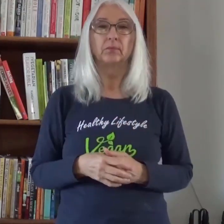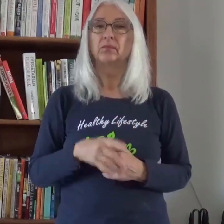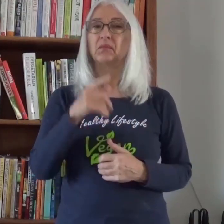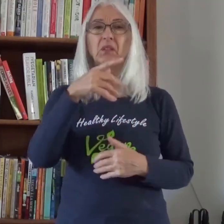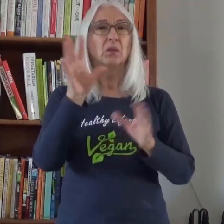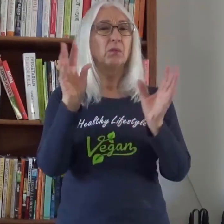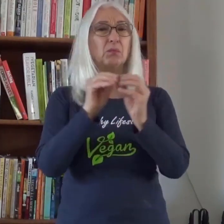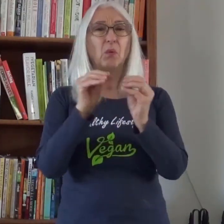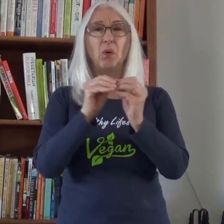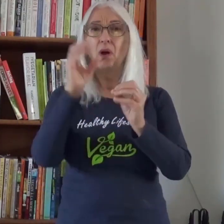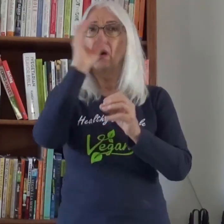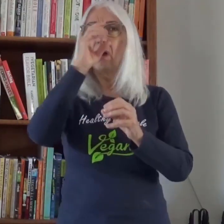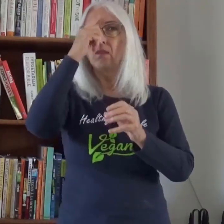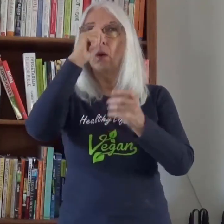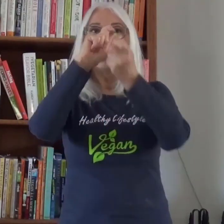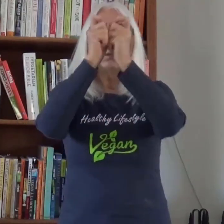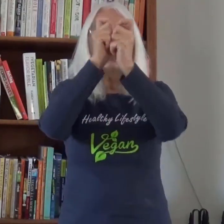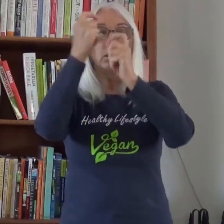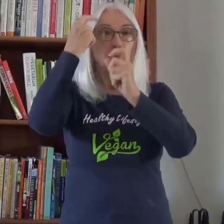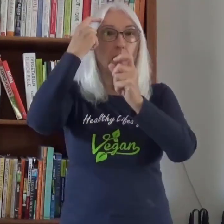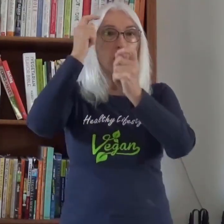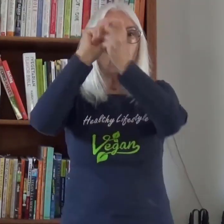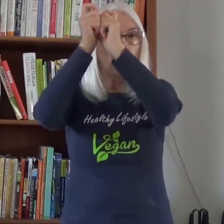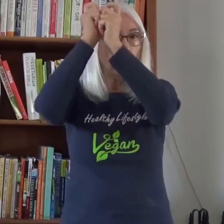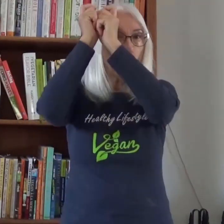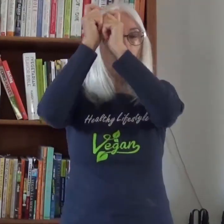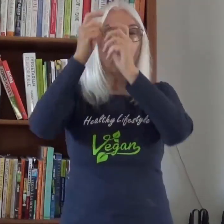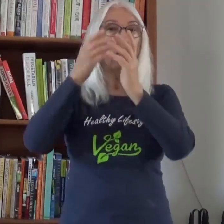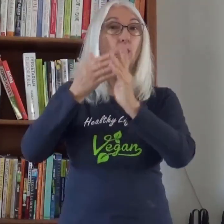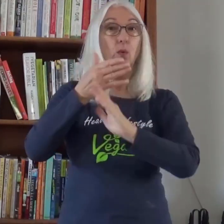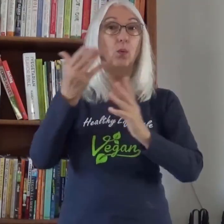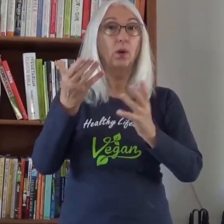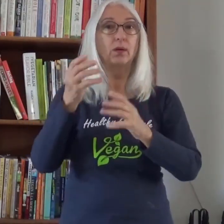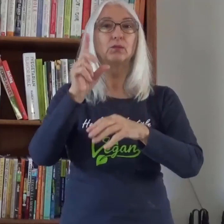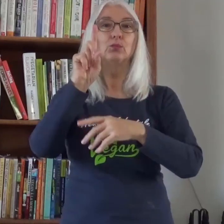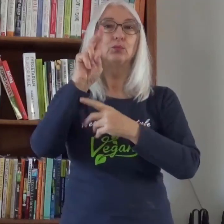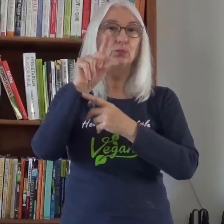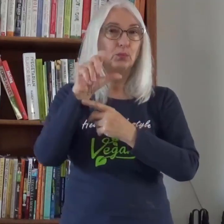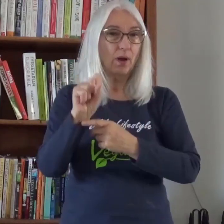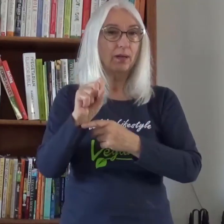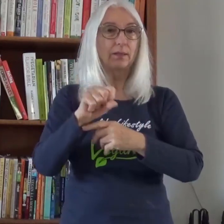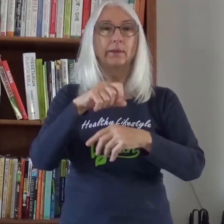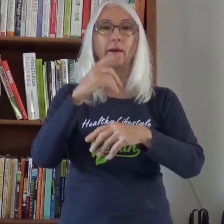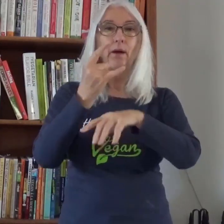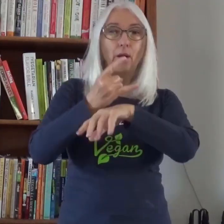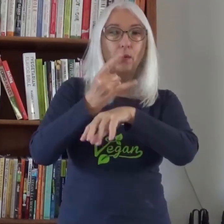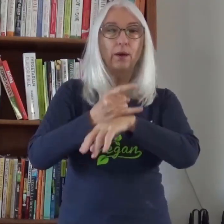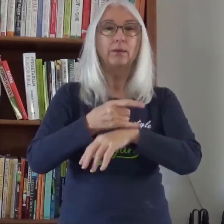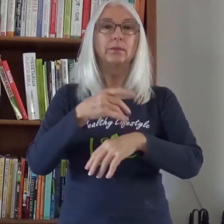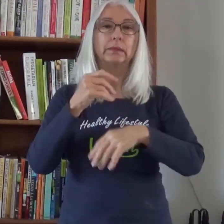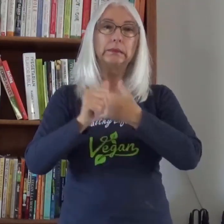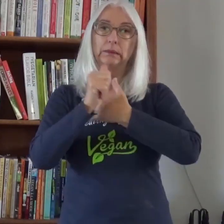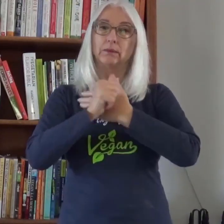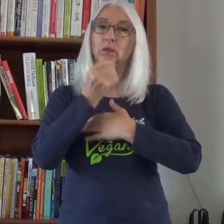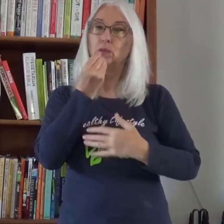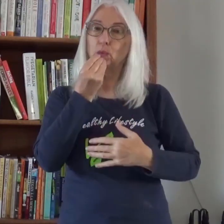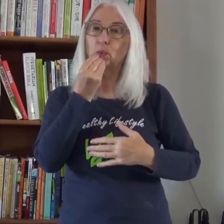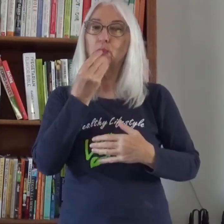You no longer seek to alter the state of mind through drugs, alcohol, and harmful foods.